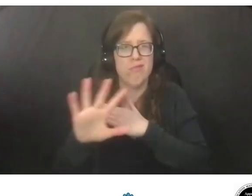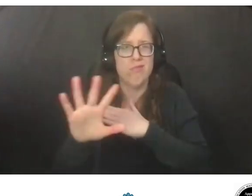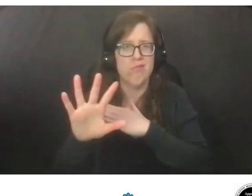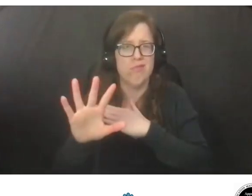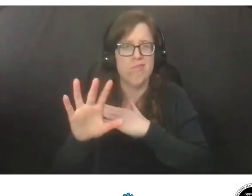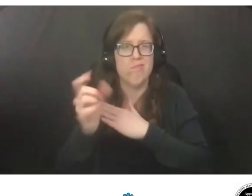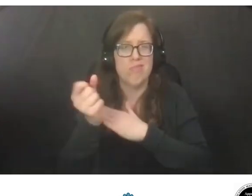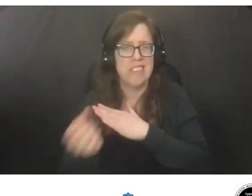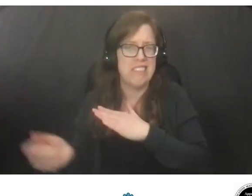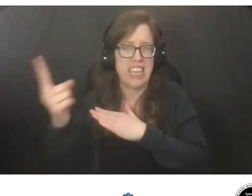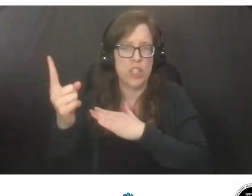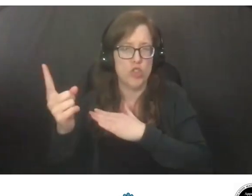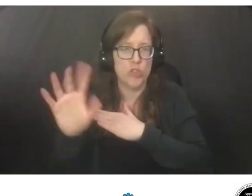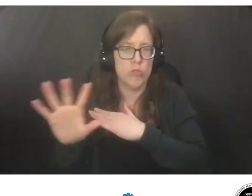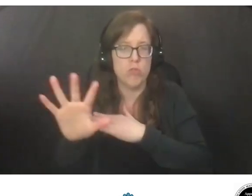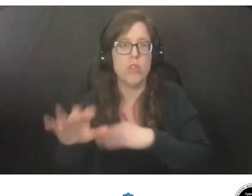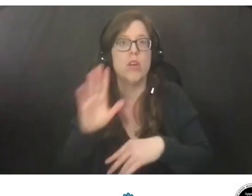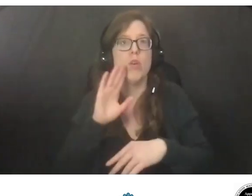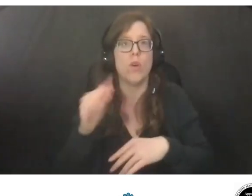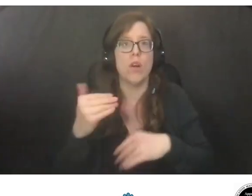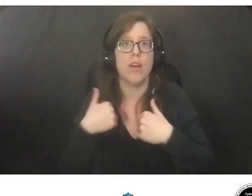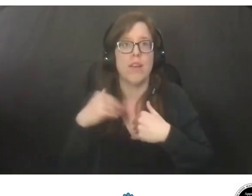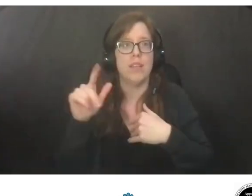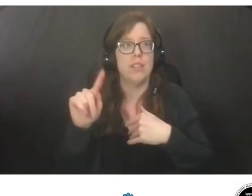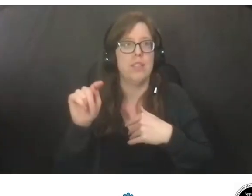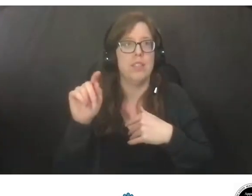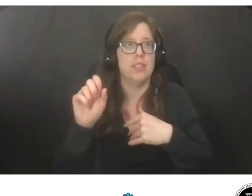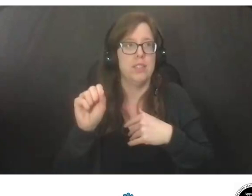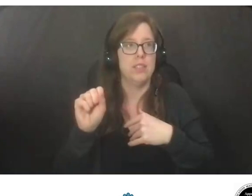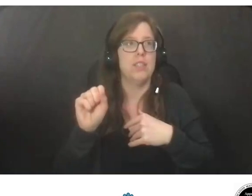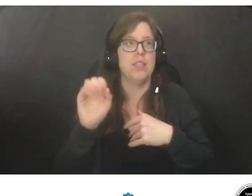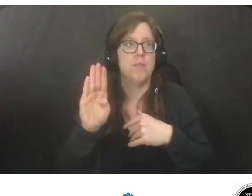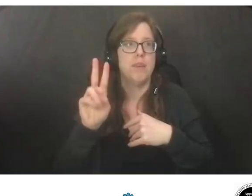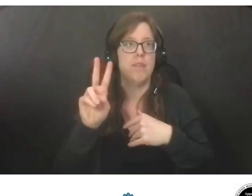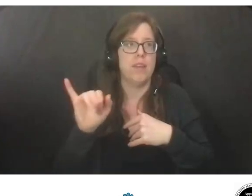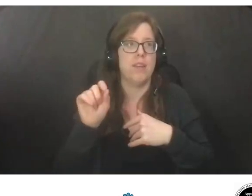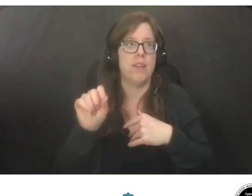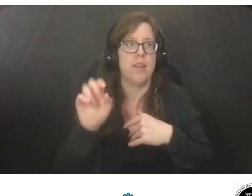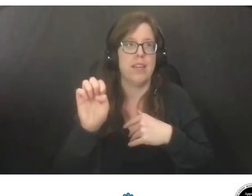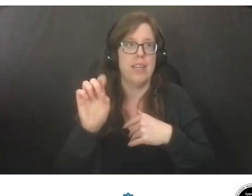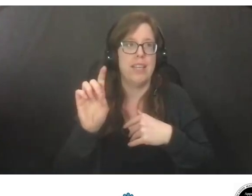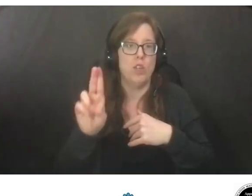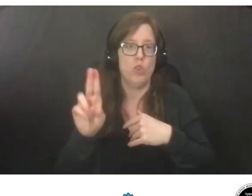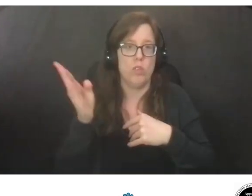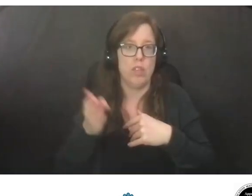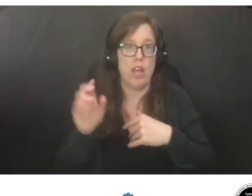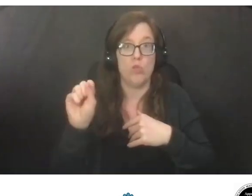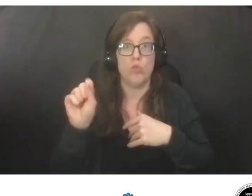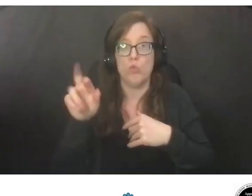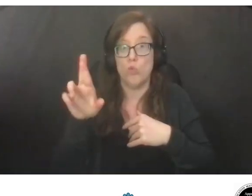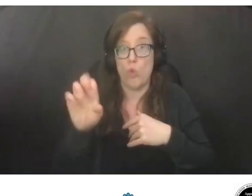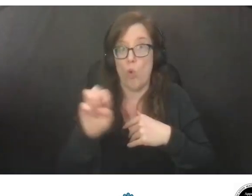by the start of next year. So, we'll have that at the tsbvi.edu/store.